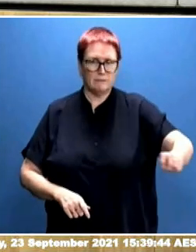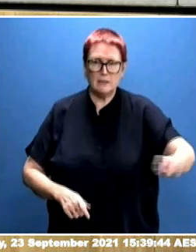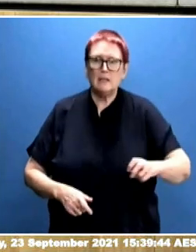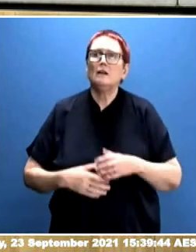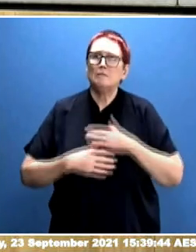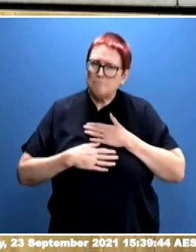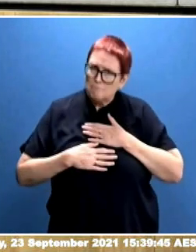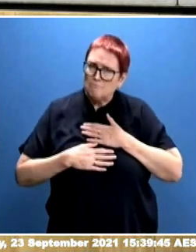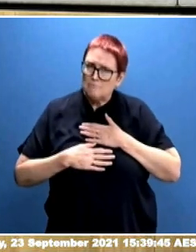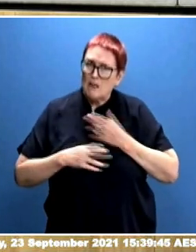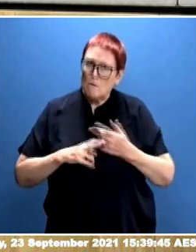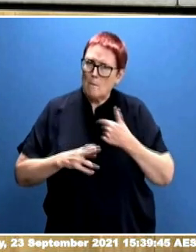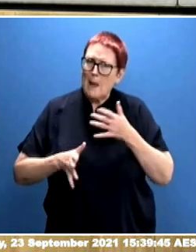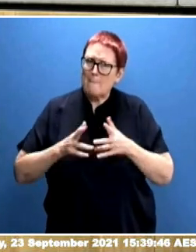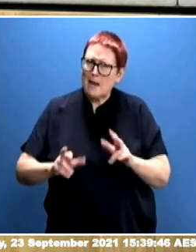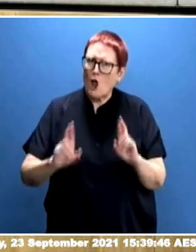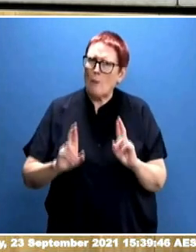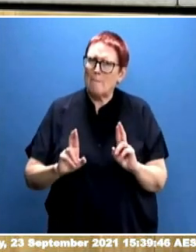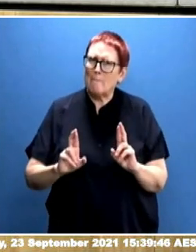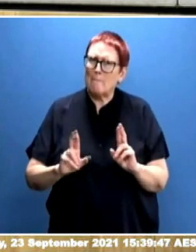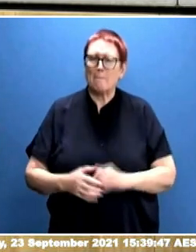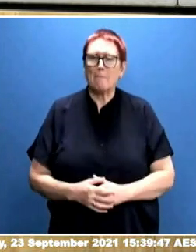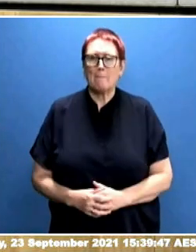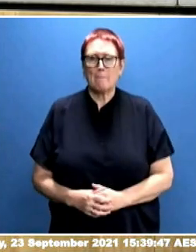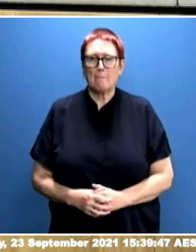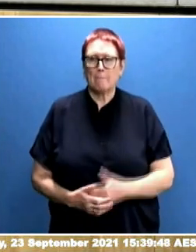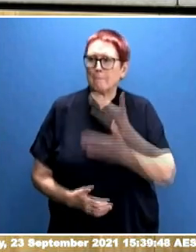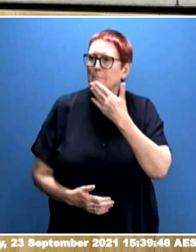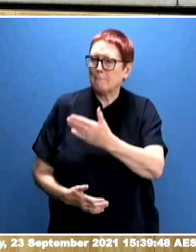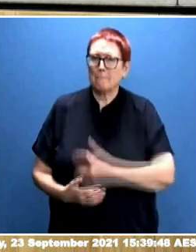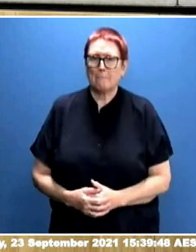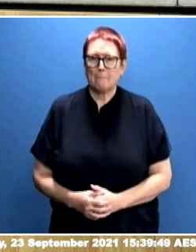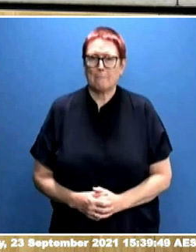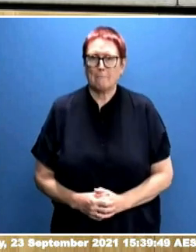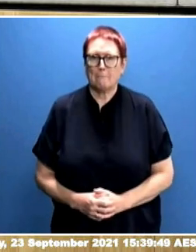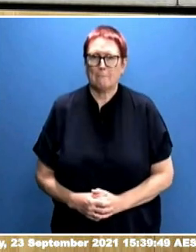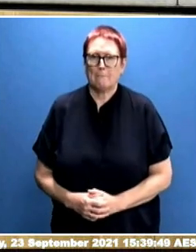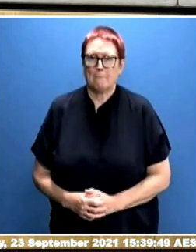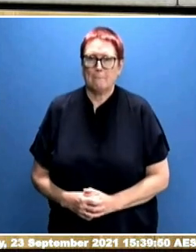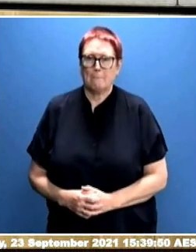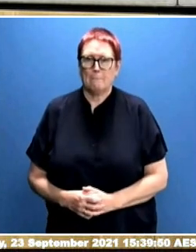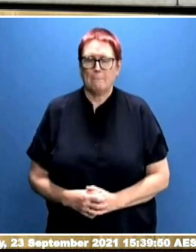describe hope to me in that regard. Thank you very much for your evidence today.